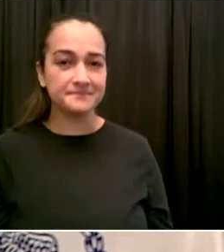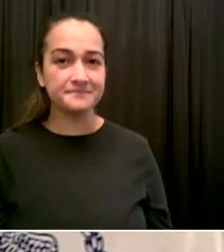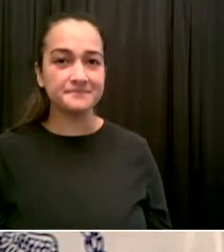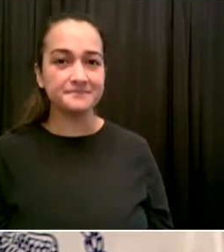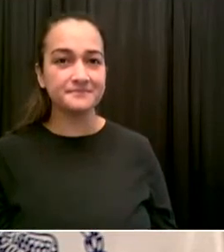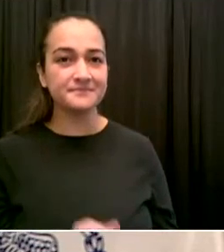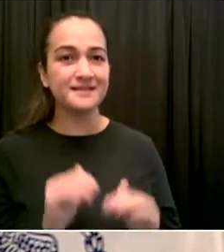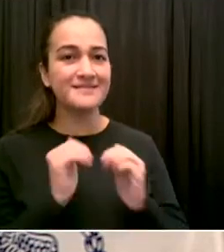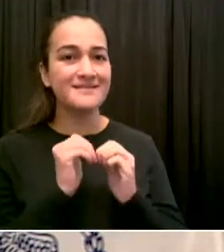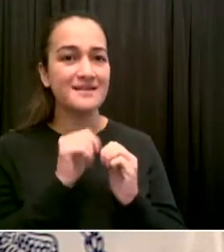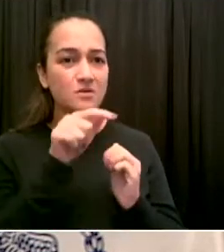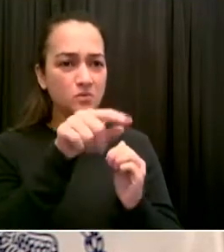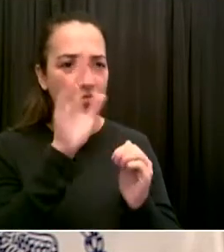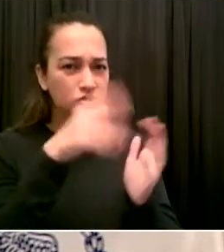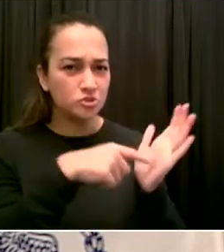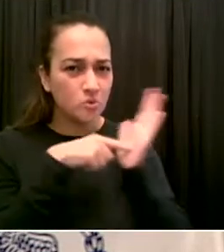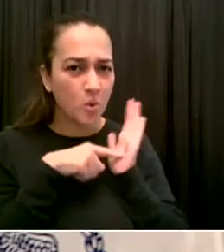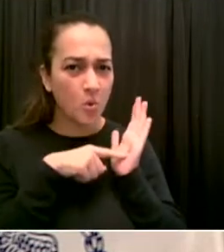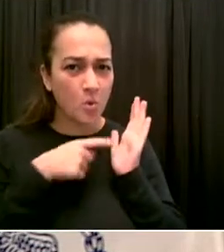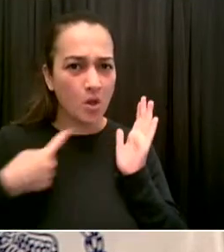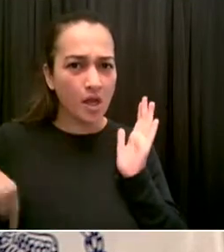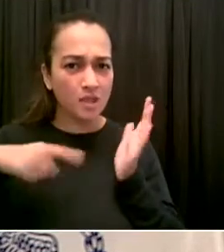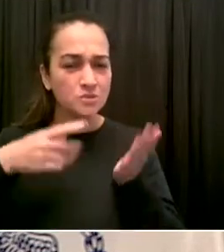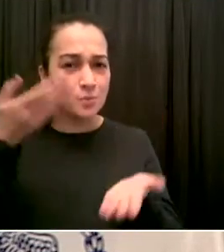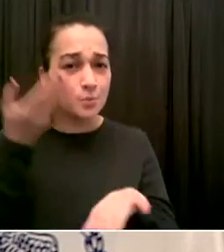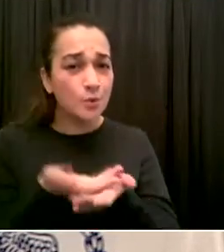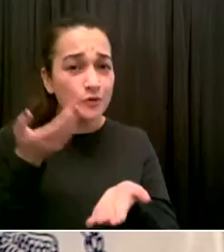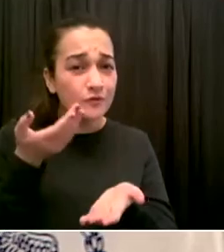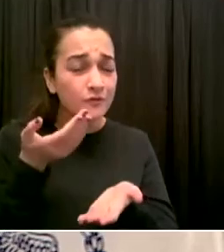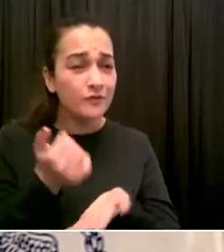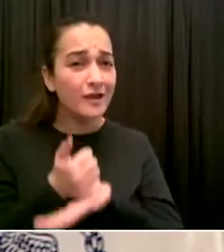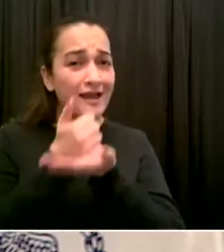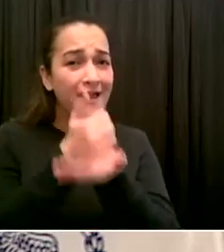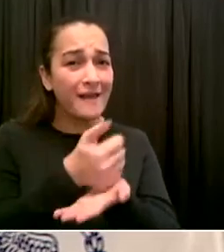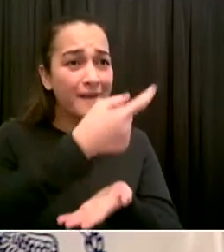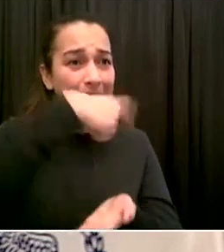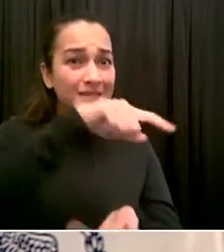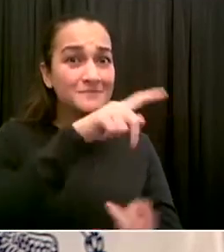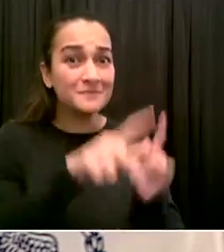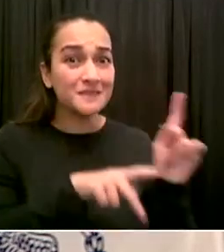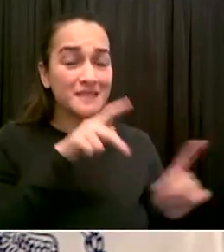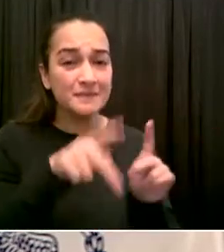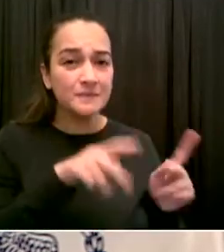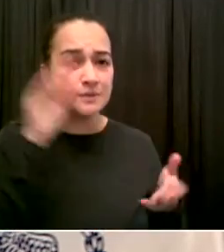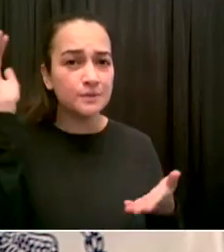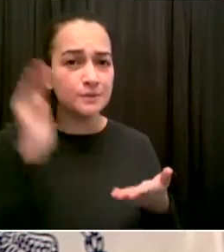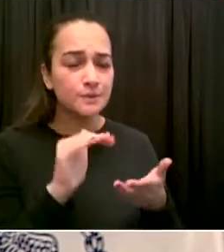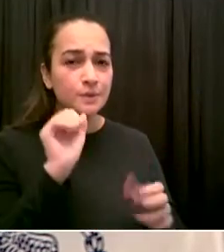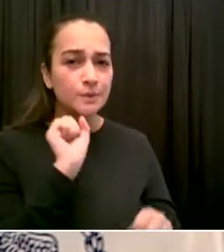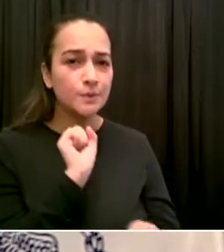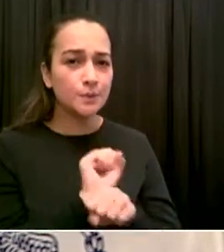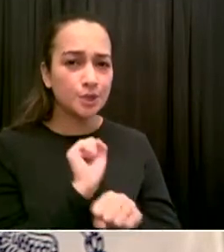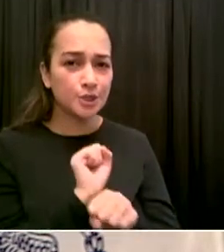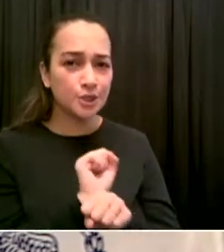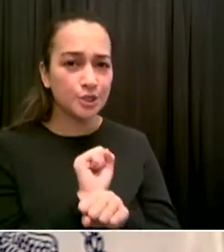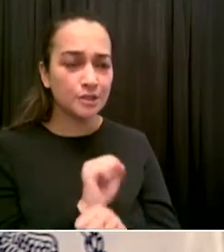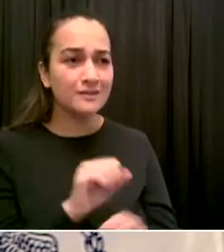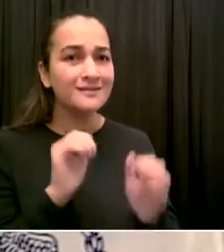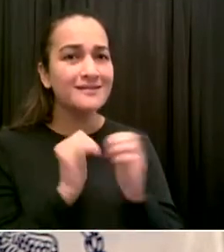HOW E ARYOU GOING TO CONVINCE PEOPLE THAT THEY NEED TO SHOW